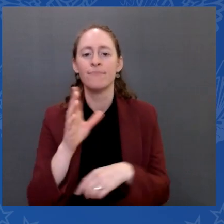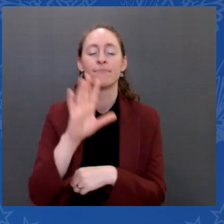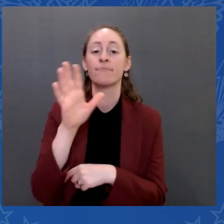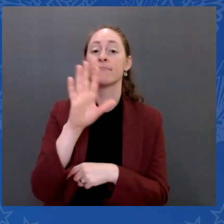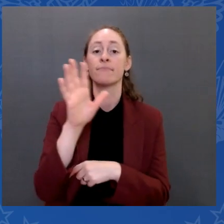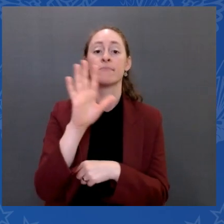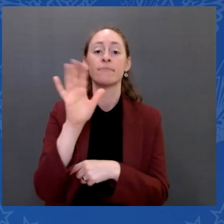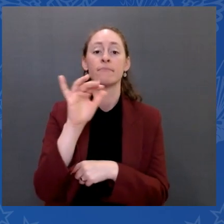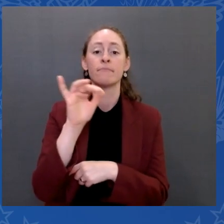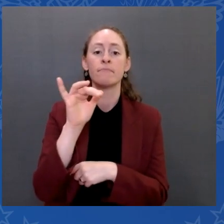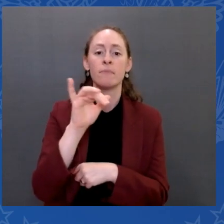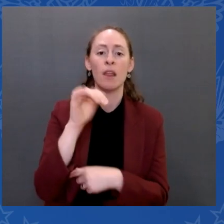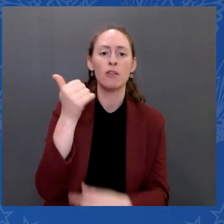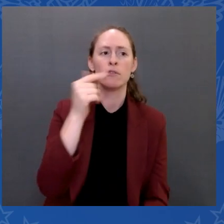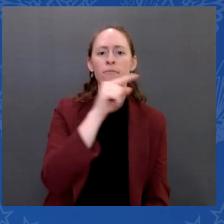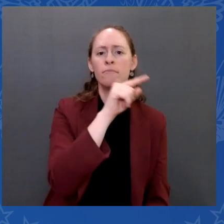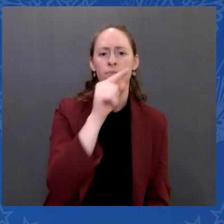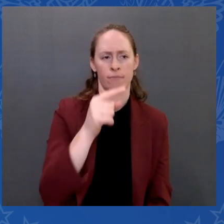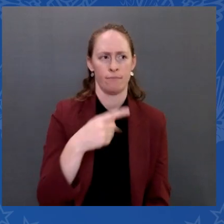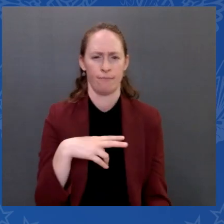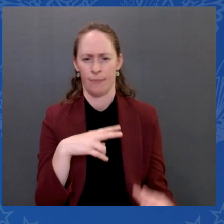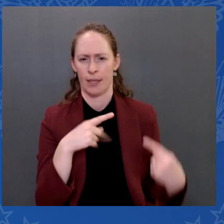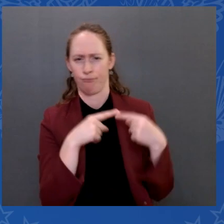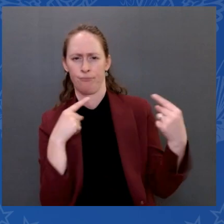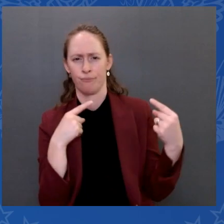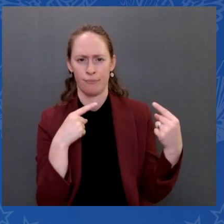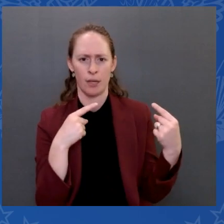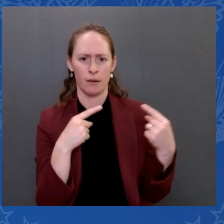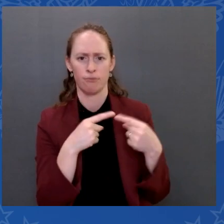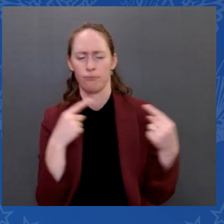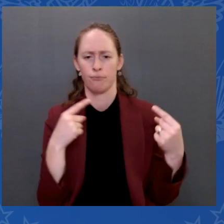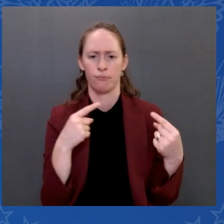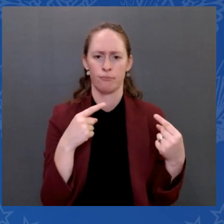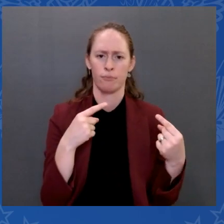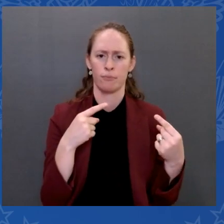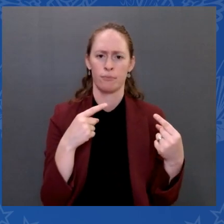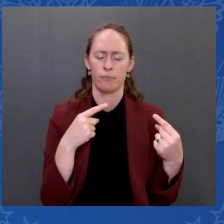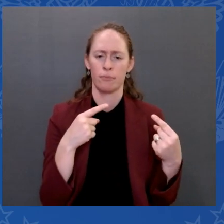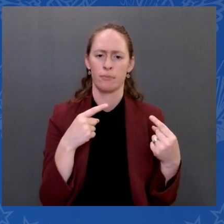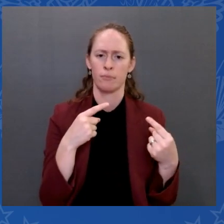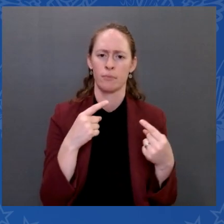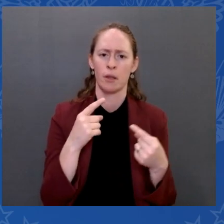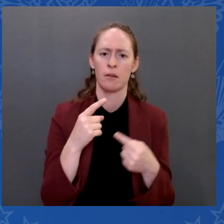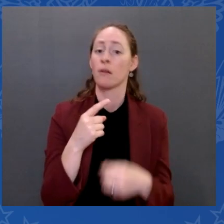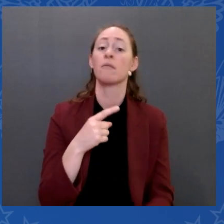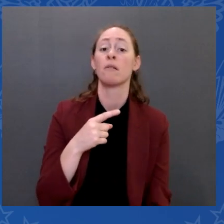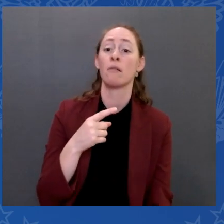that when we put our warfighters out, their weapons will operate as intended. And that we, the United States,